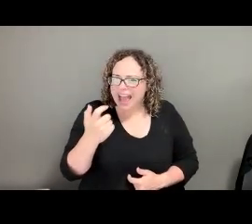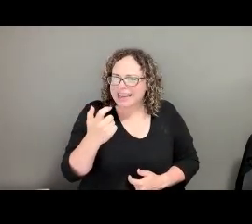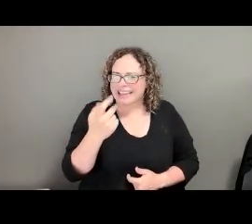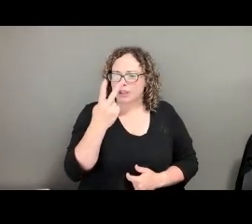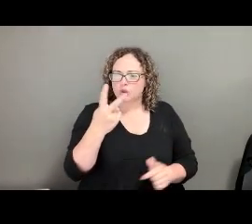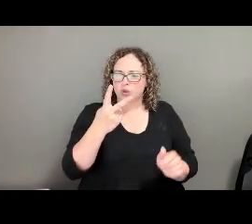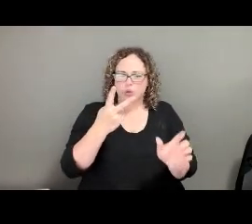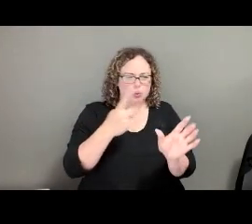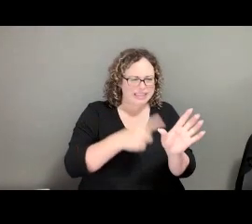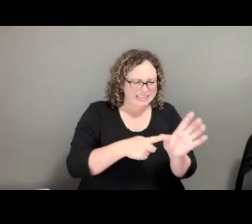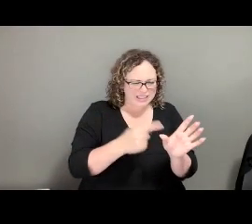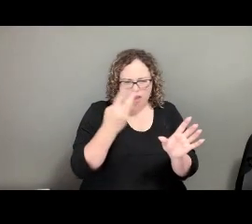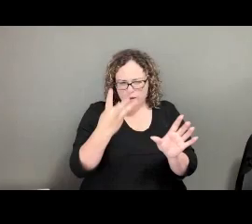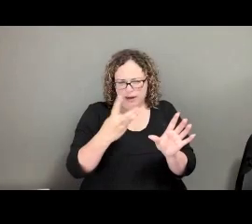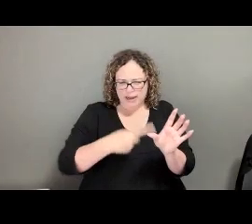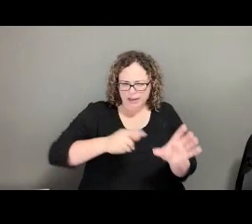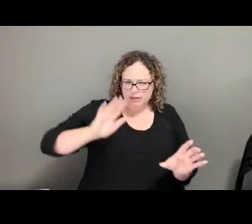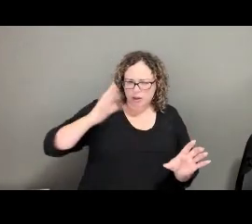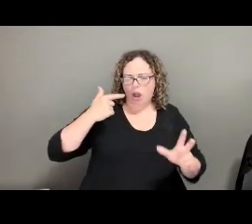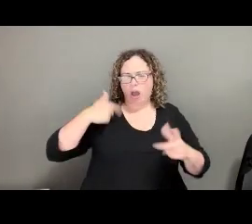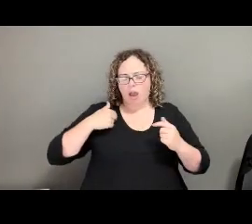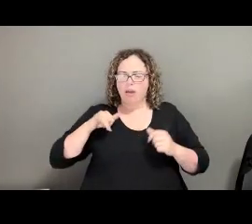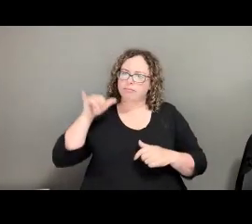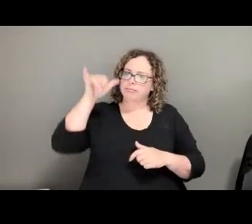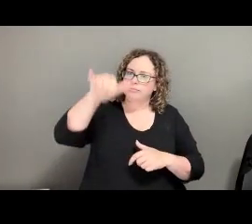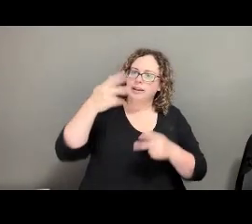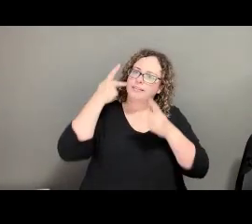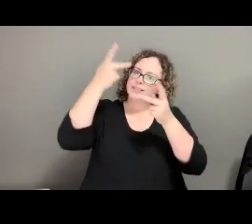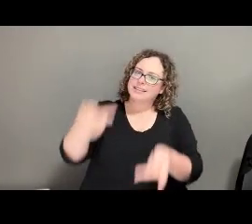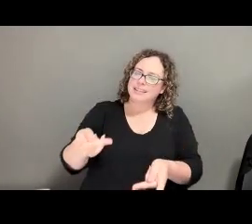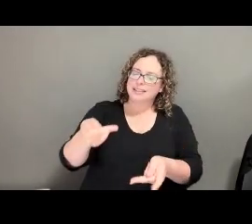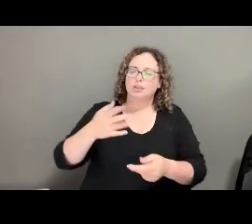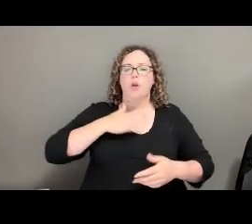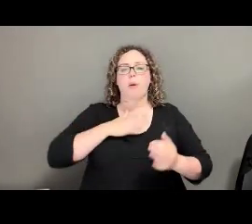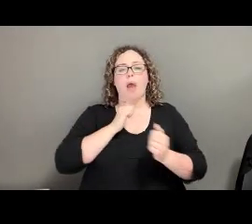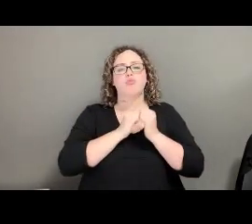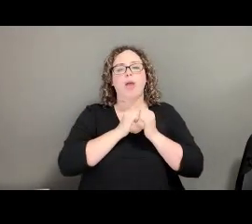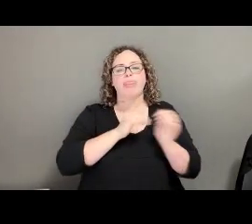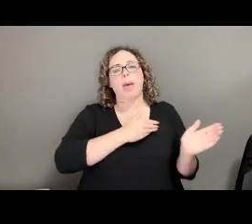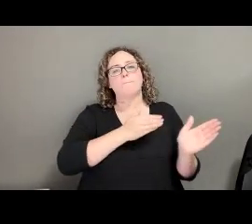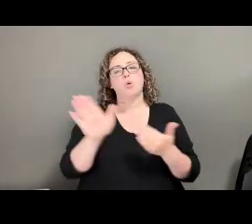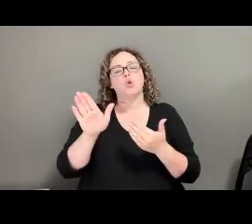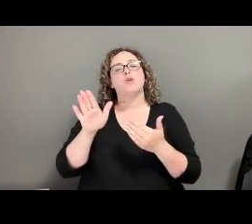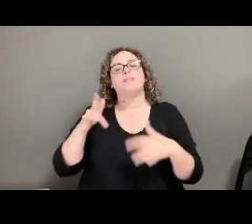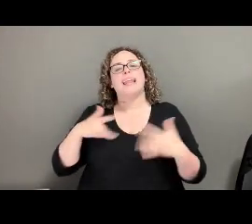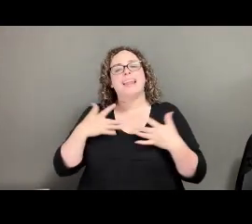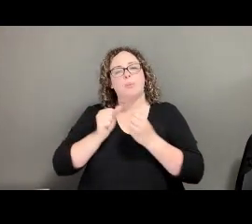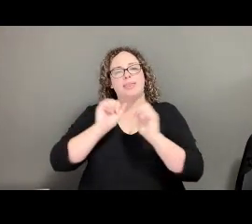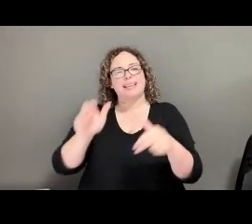My brother moved there for two years with his family. So that's my sister in law there, holding on to a robber crab.